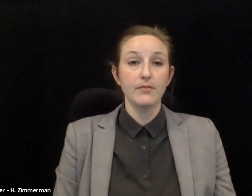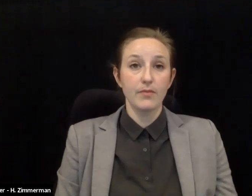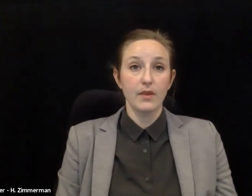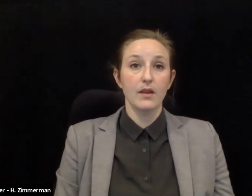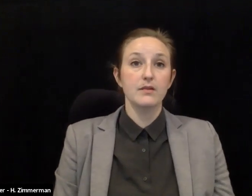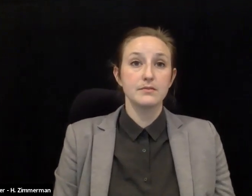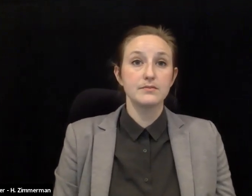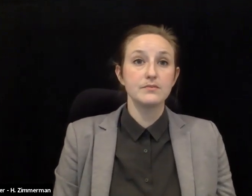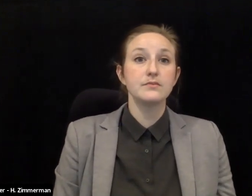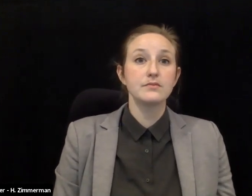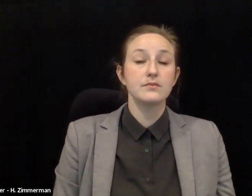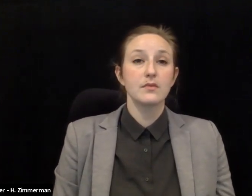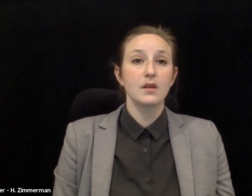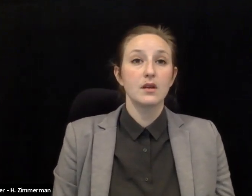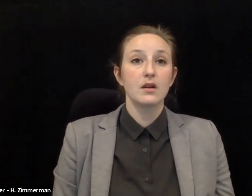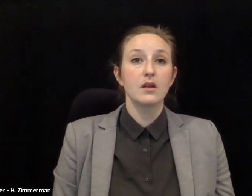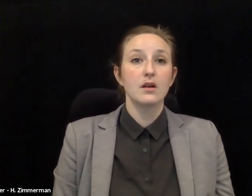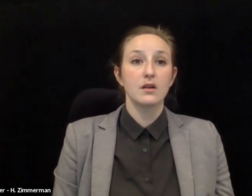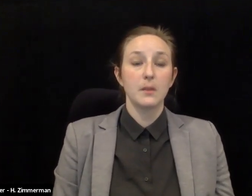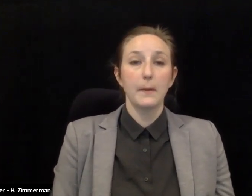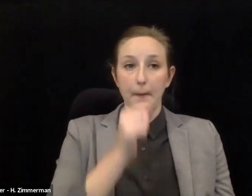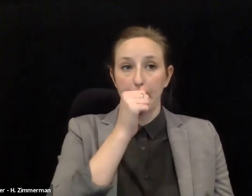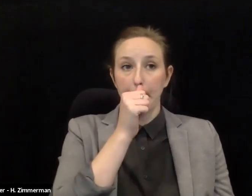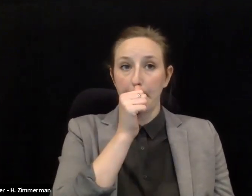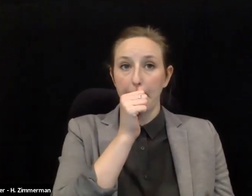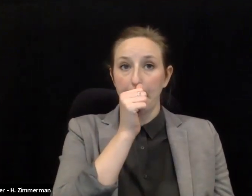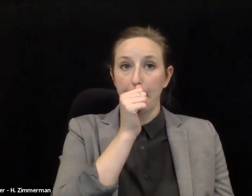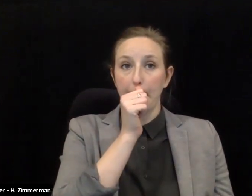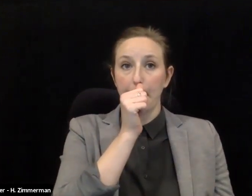Rebecca Berman, American Councils (NSLI-Y): One thing that I'm really curious about is that there's a lot of